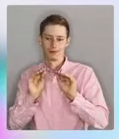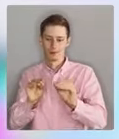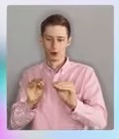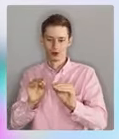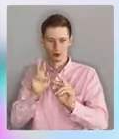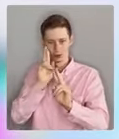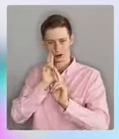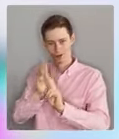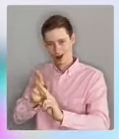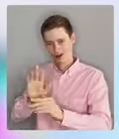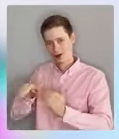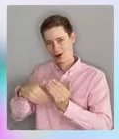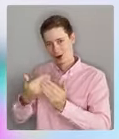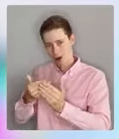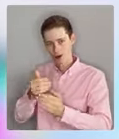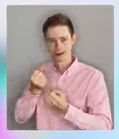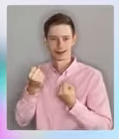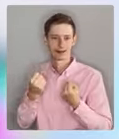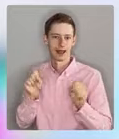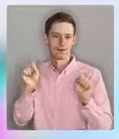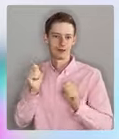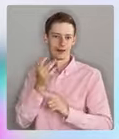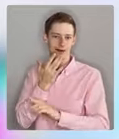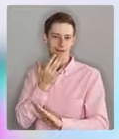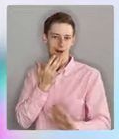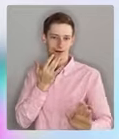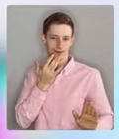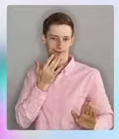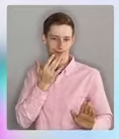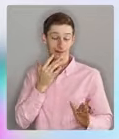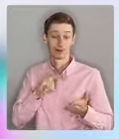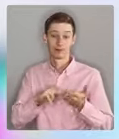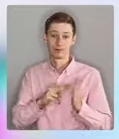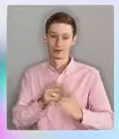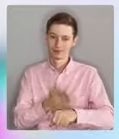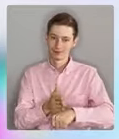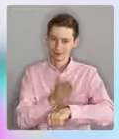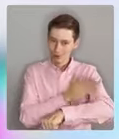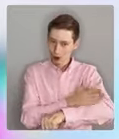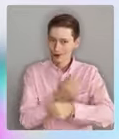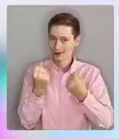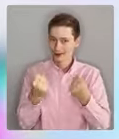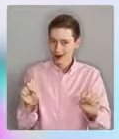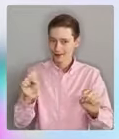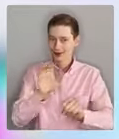you can respect all of these explicit safety preferences. That is a big step towards keeping the experiences